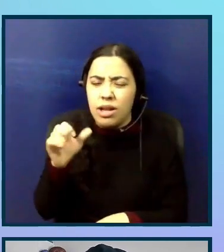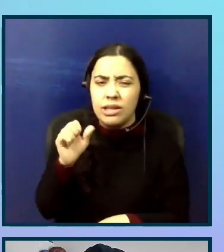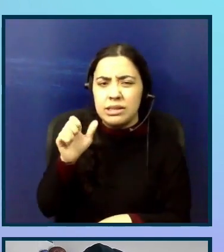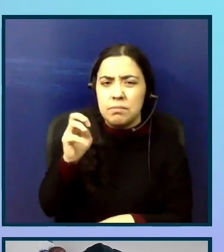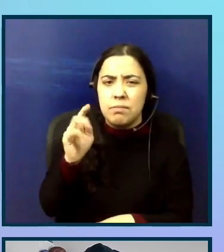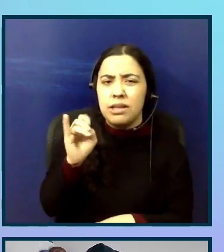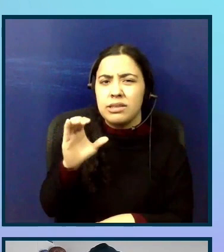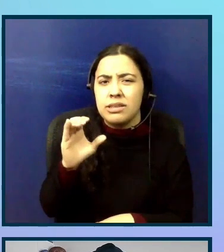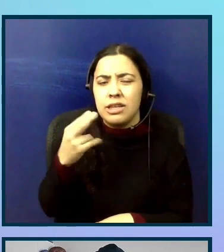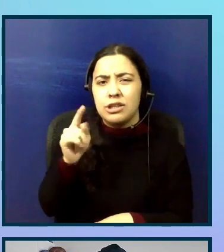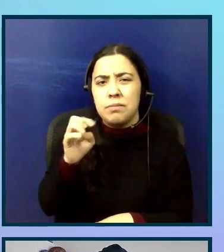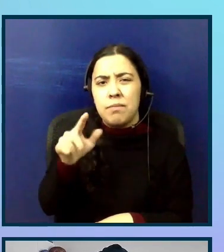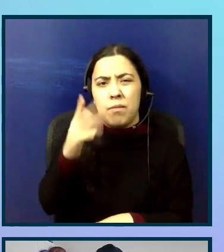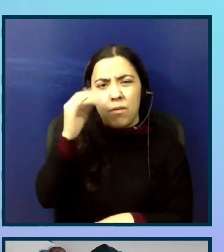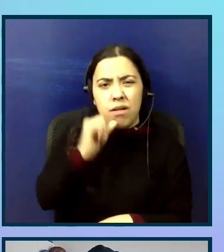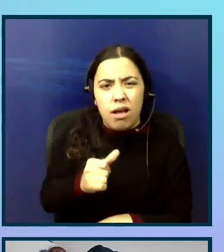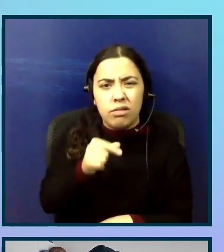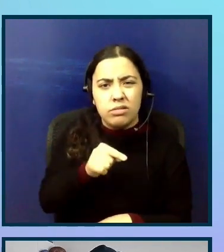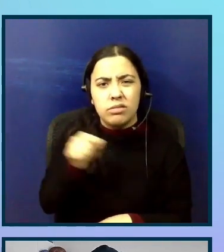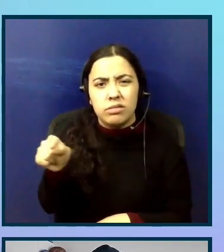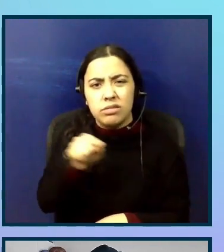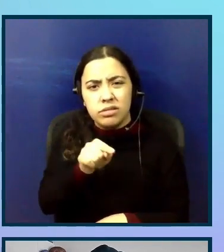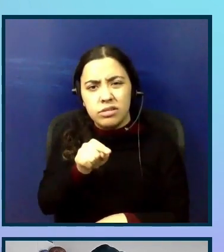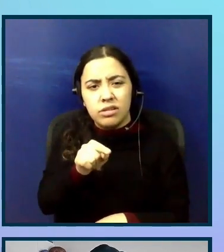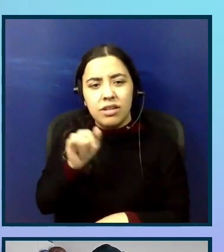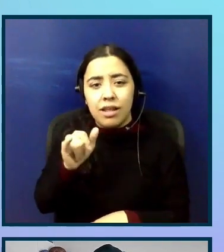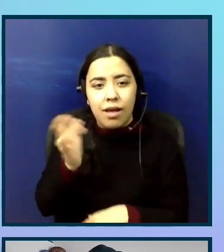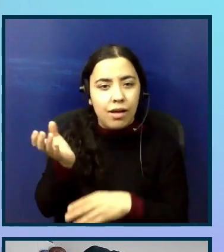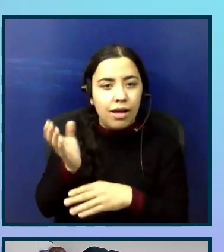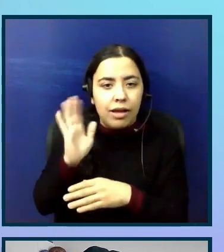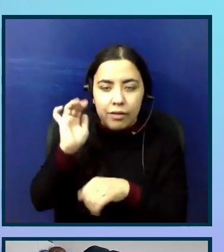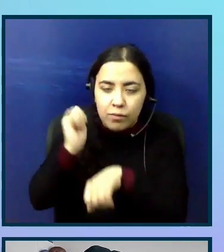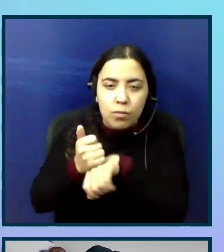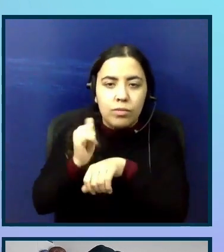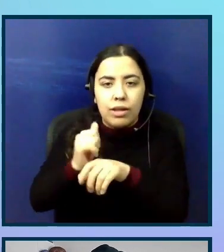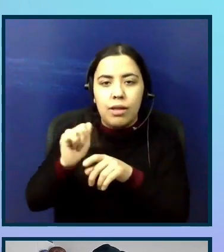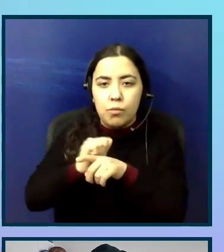You can enforce practices with that. You can also enforce a accessibility policy in CI/CD.